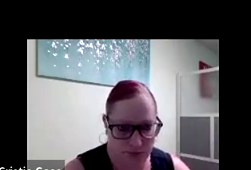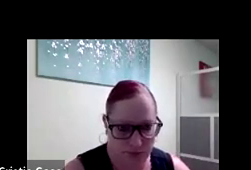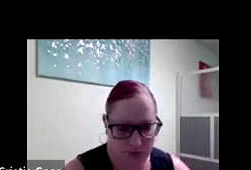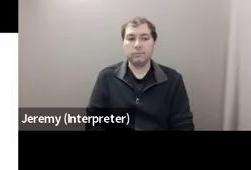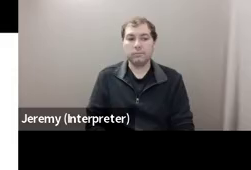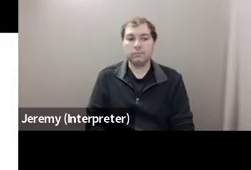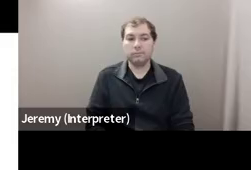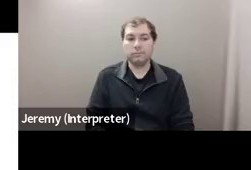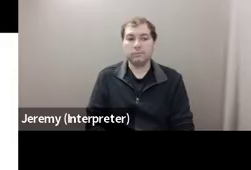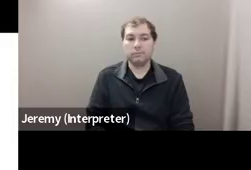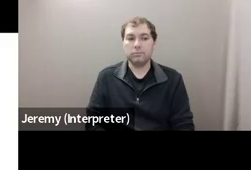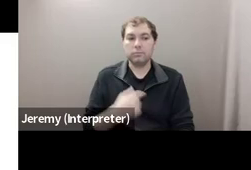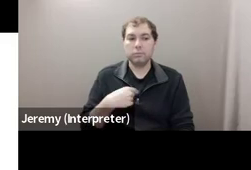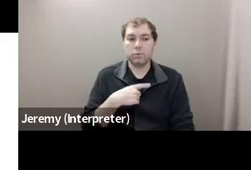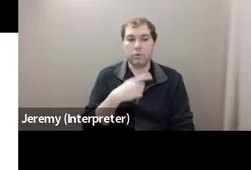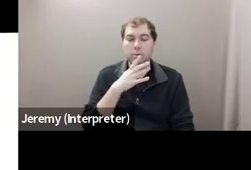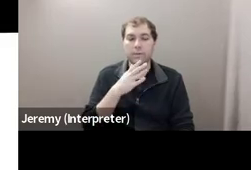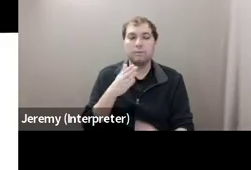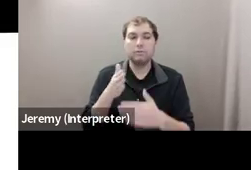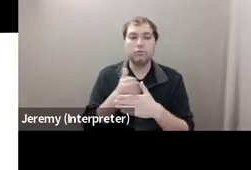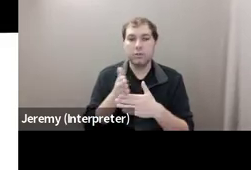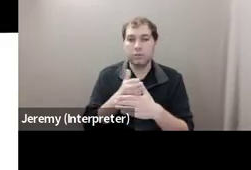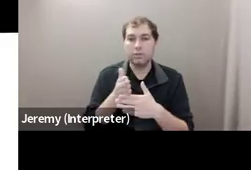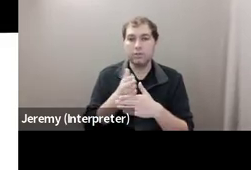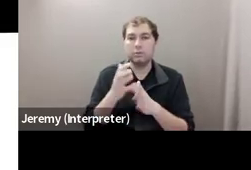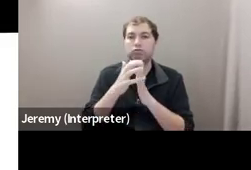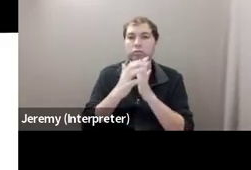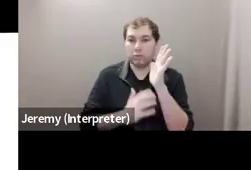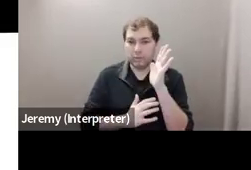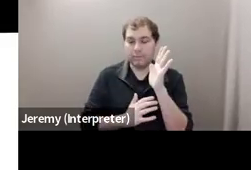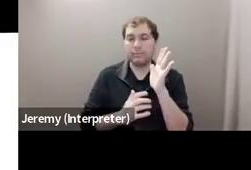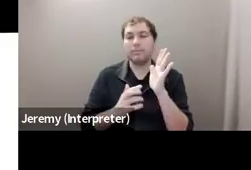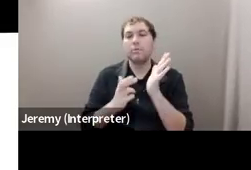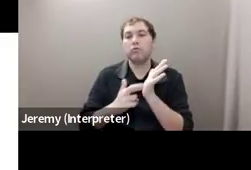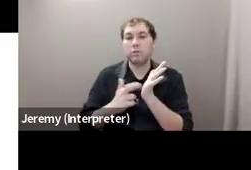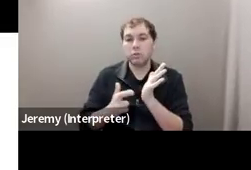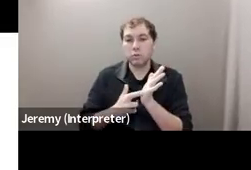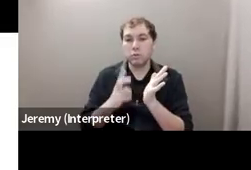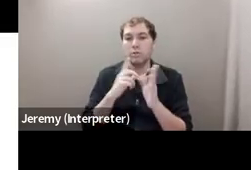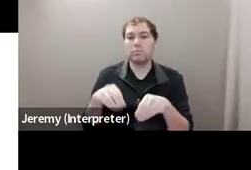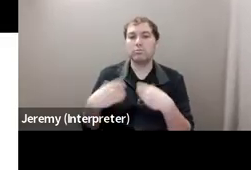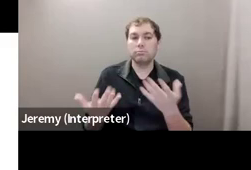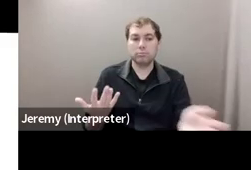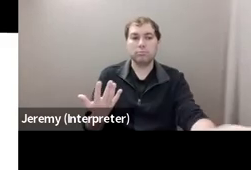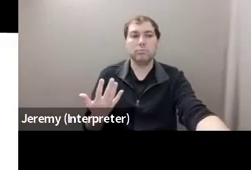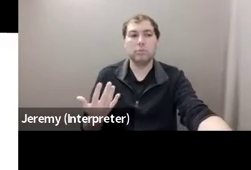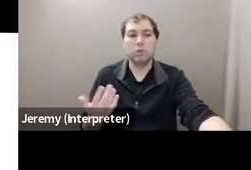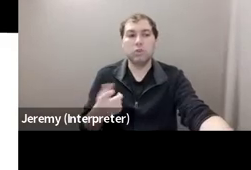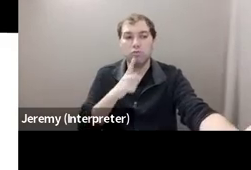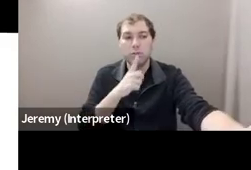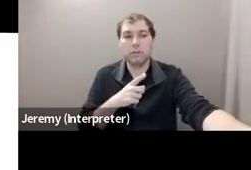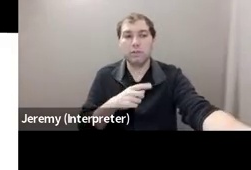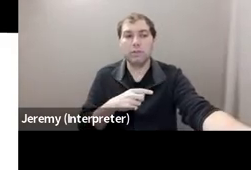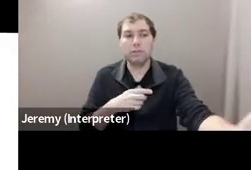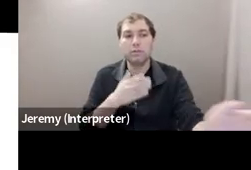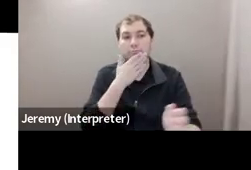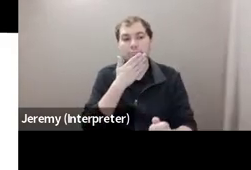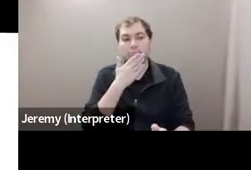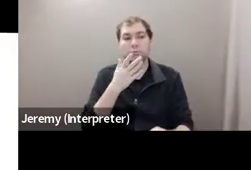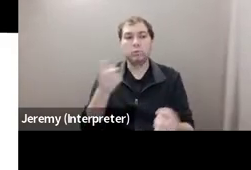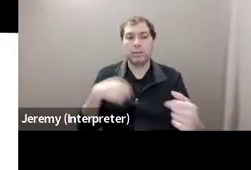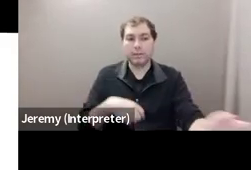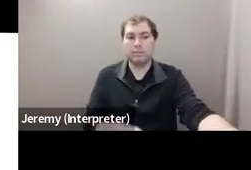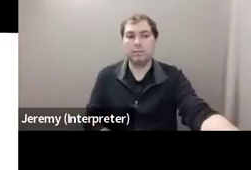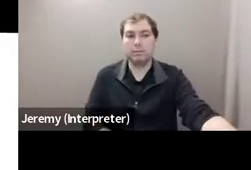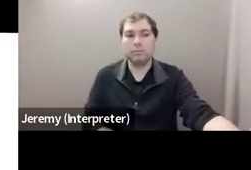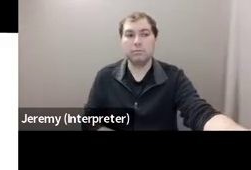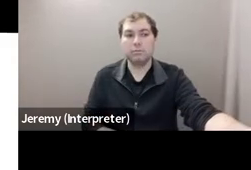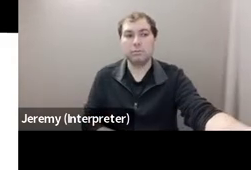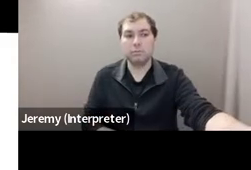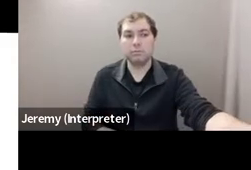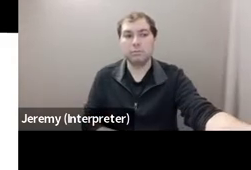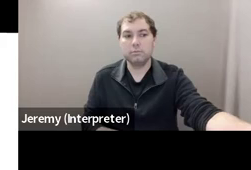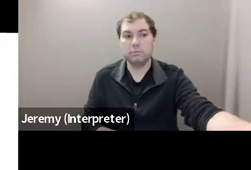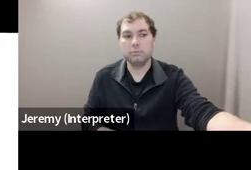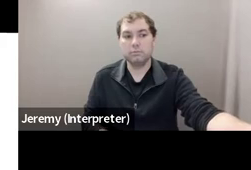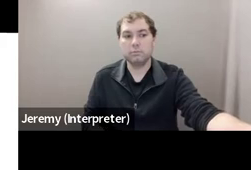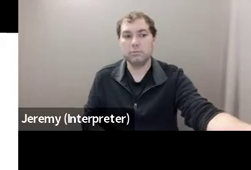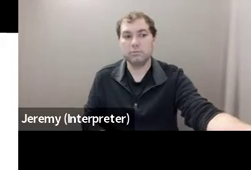Rebecca - APRIL: let's we will be sharing a transcript of this. The resources that have shown up in chat. We really appreciate that you are coming, and and let me just get us here to some